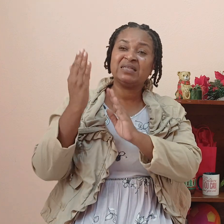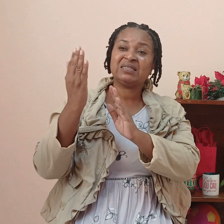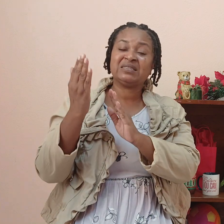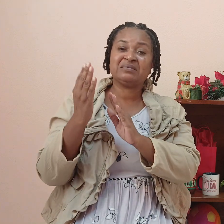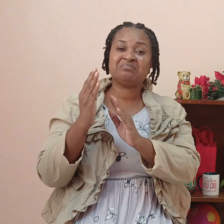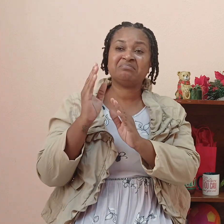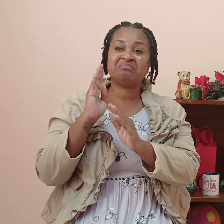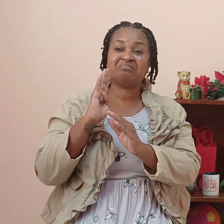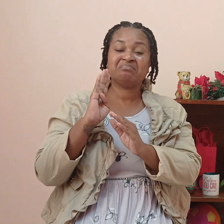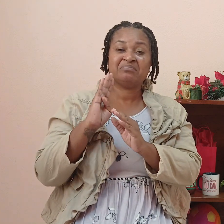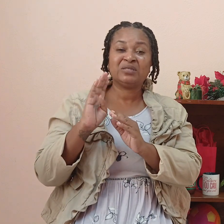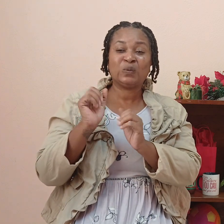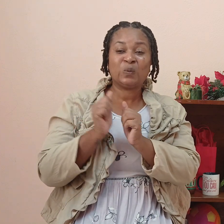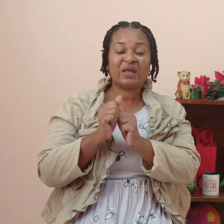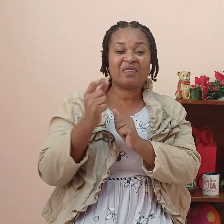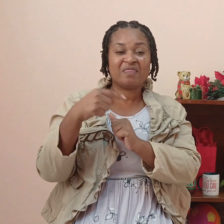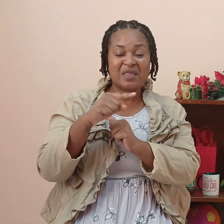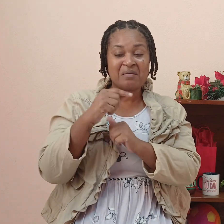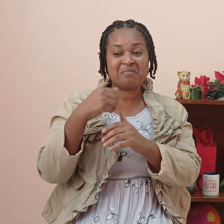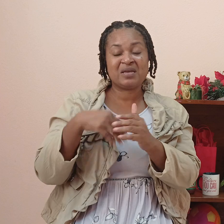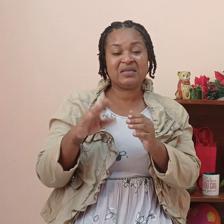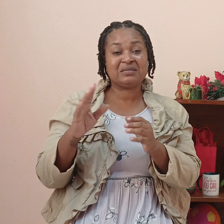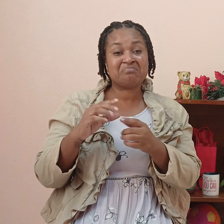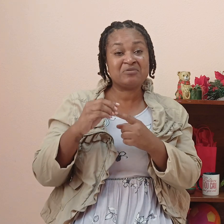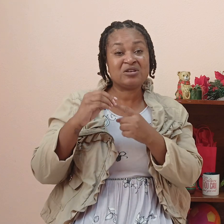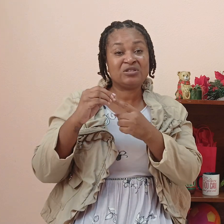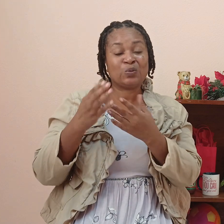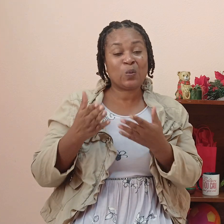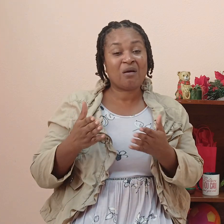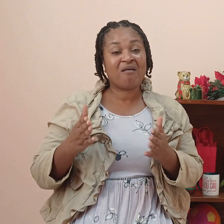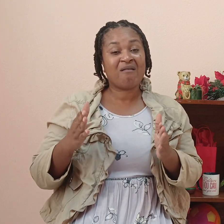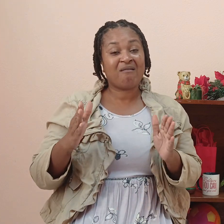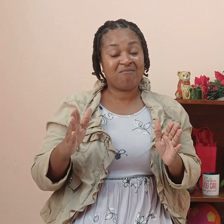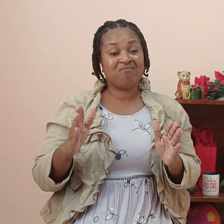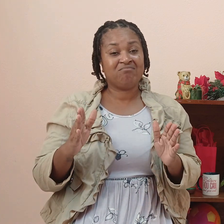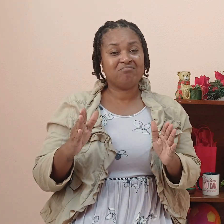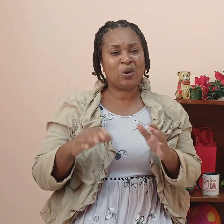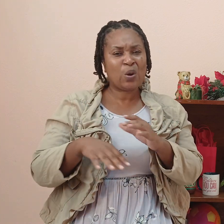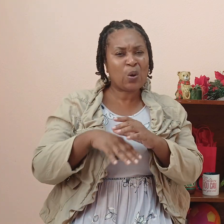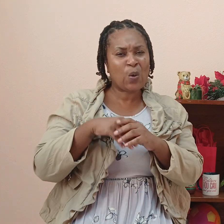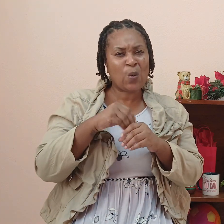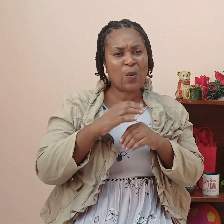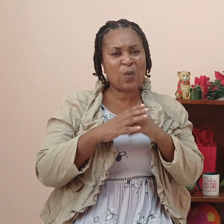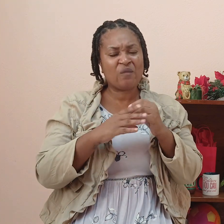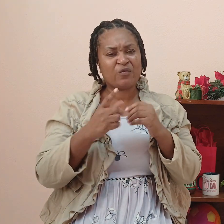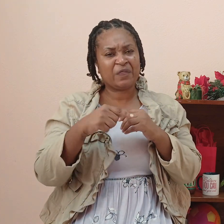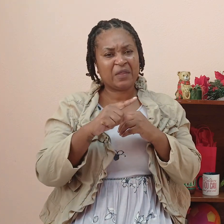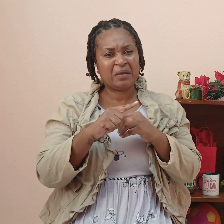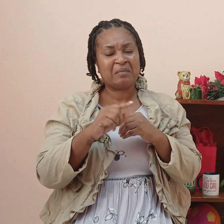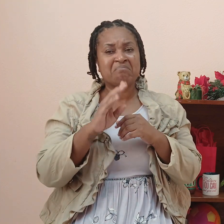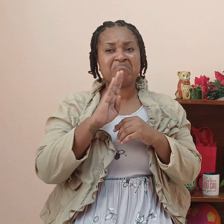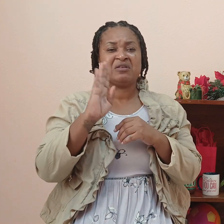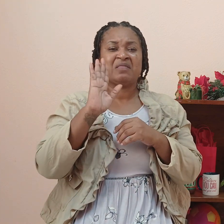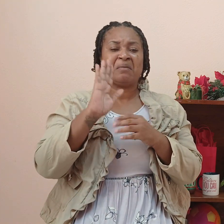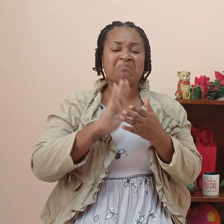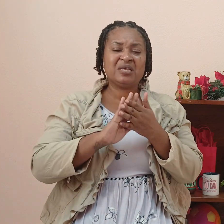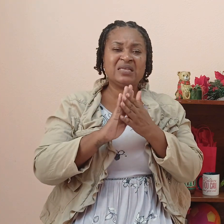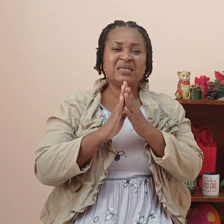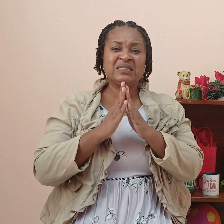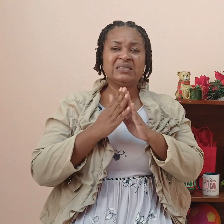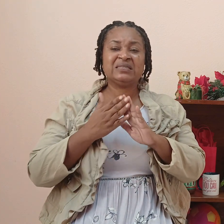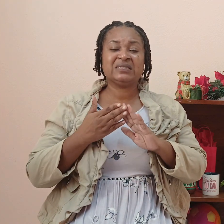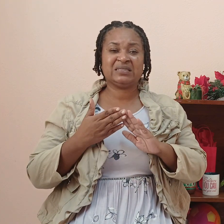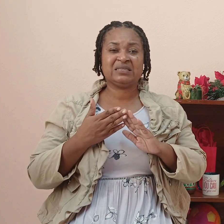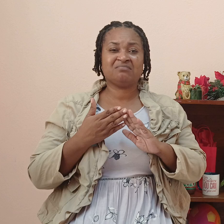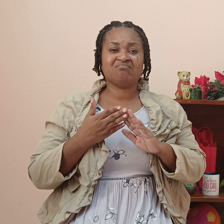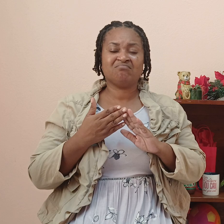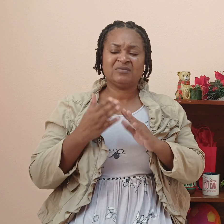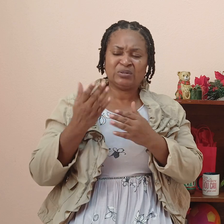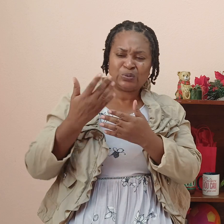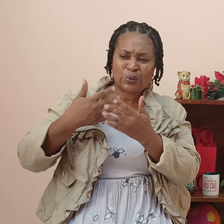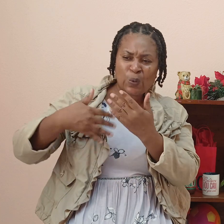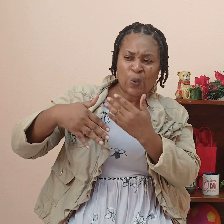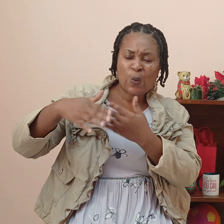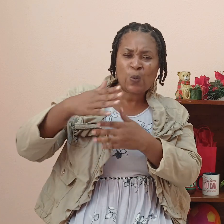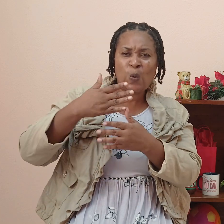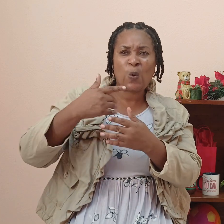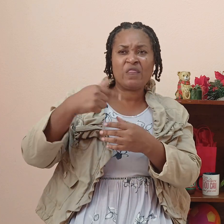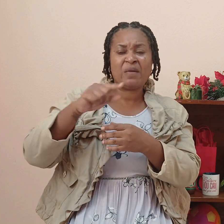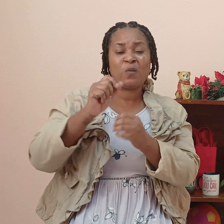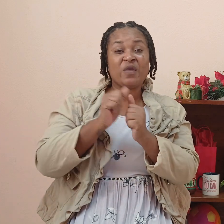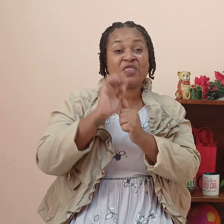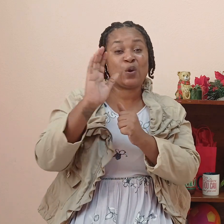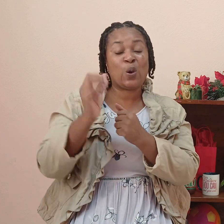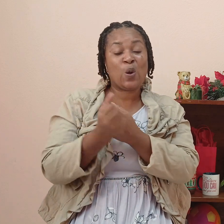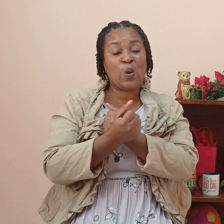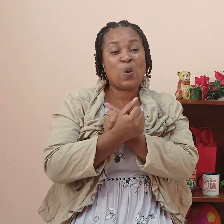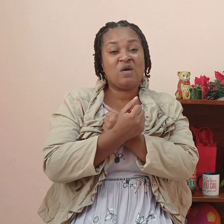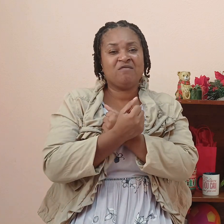in a special way. Be their comfort and their peace. Surround them with Your love, reminding